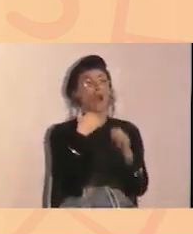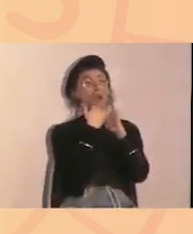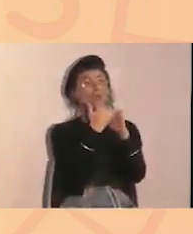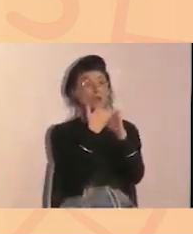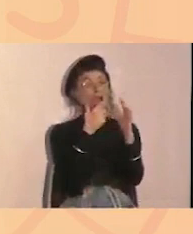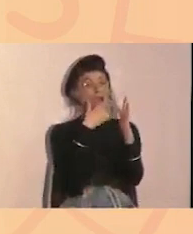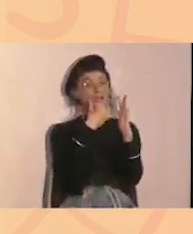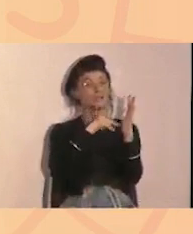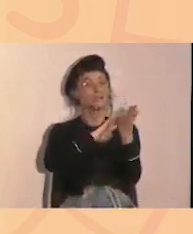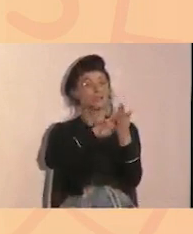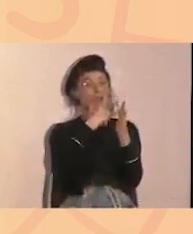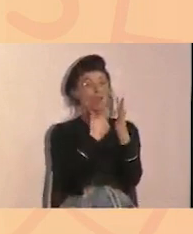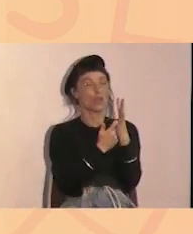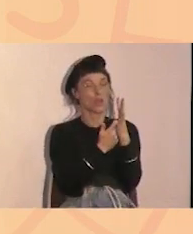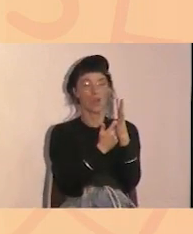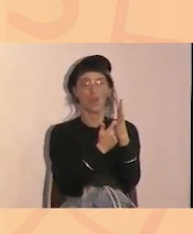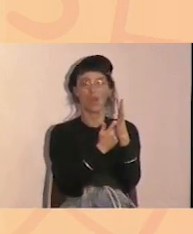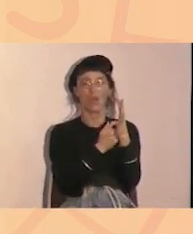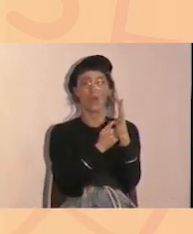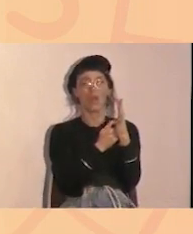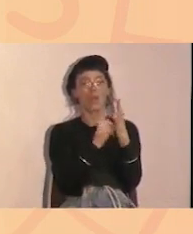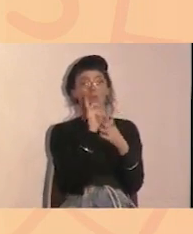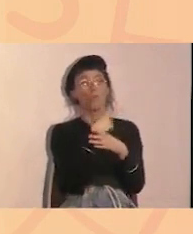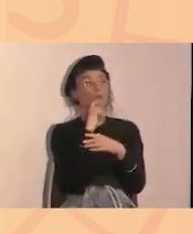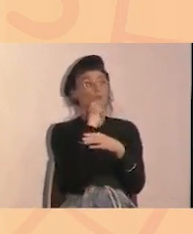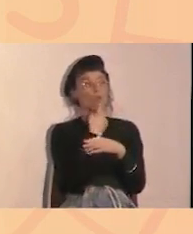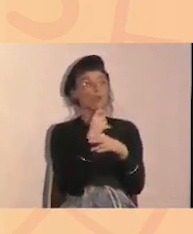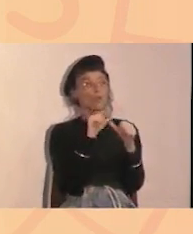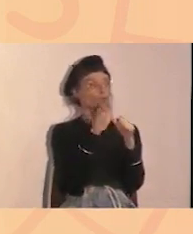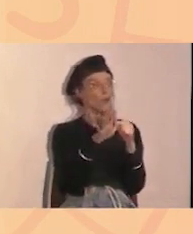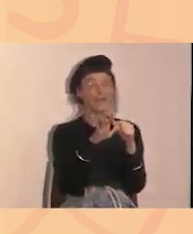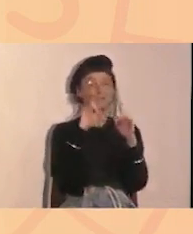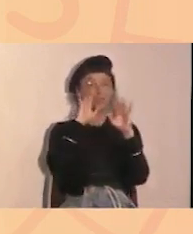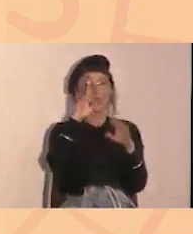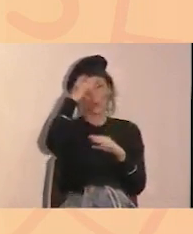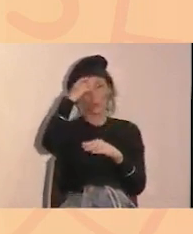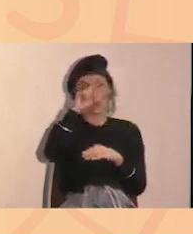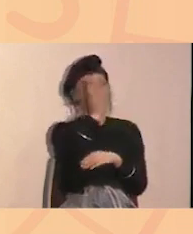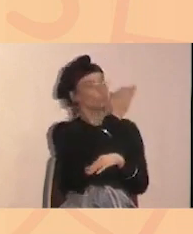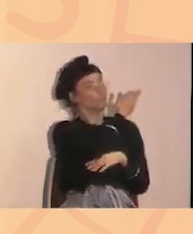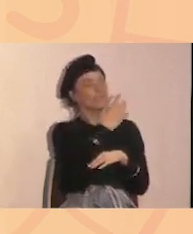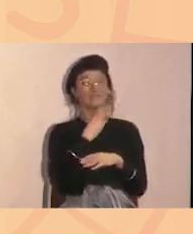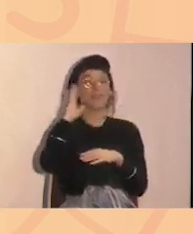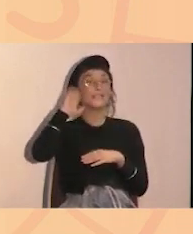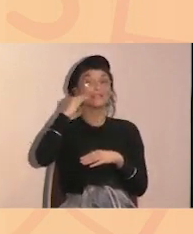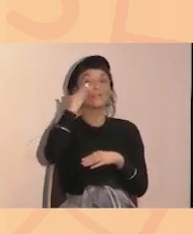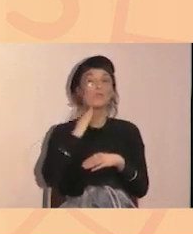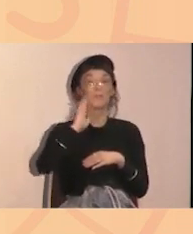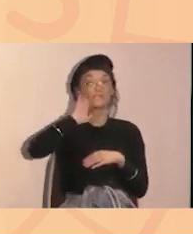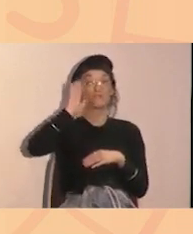Kickett on this great show called, Nih! Yeyi Yorga Waangkiny and that is Listen Women Speaking Now. And at Fremantle Art Centre, we're really committed